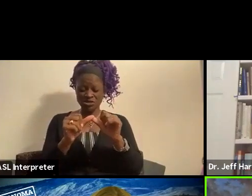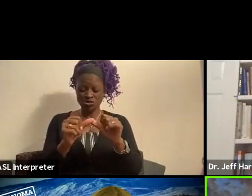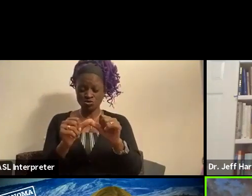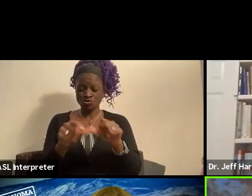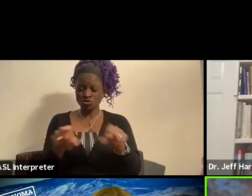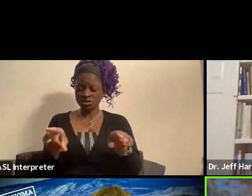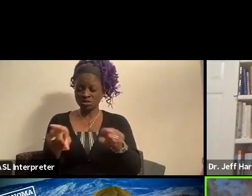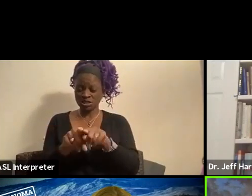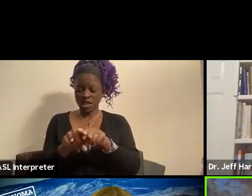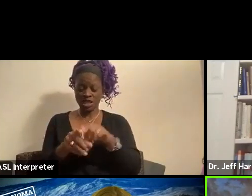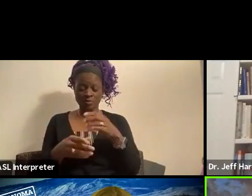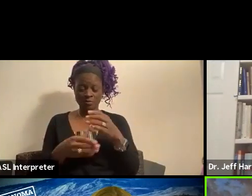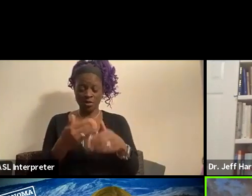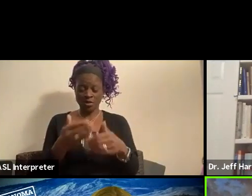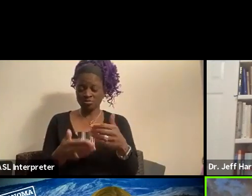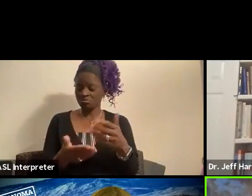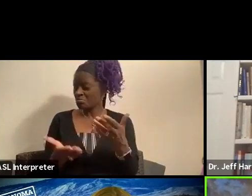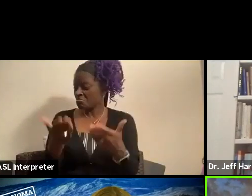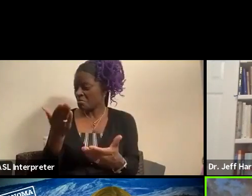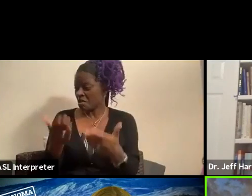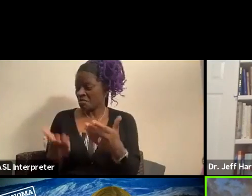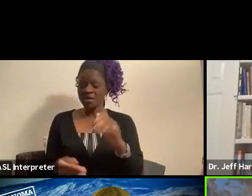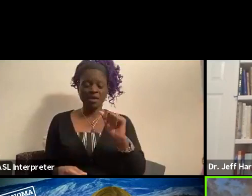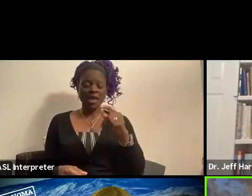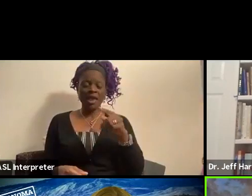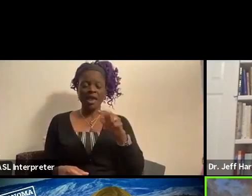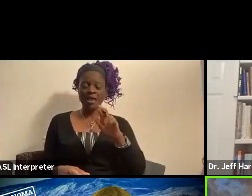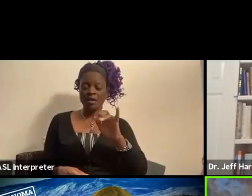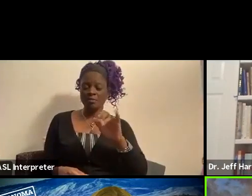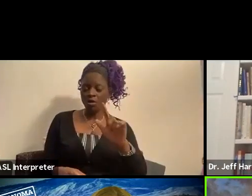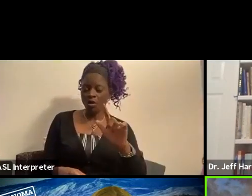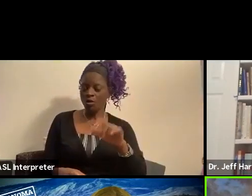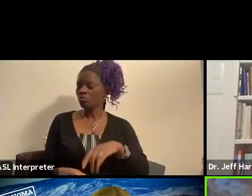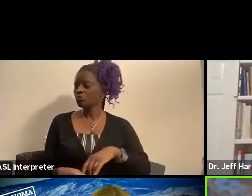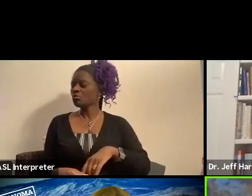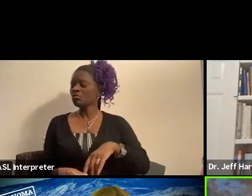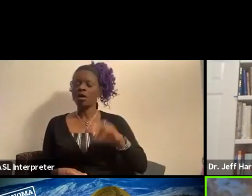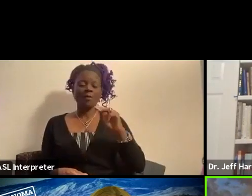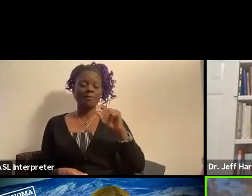that by, say, April or May, we'll be in a much better place. But it really depends on the variables